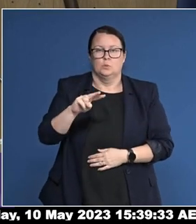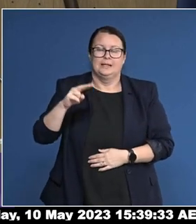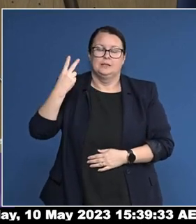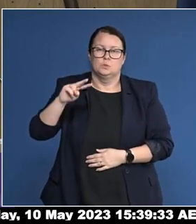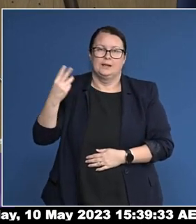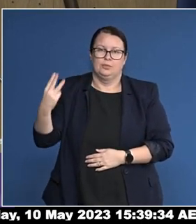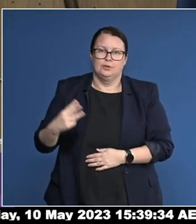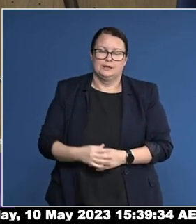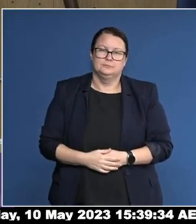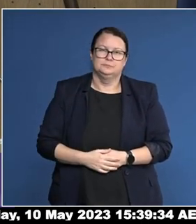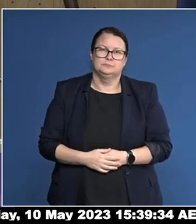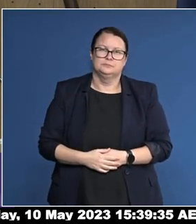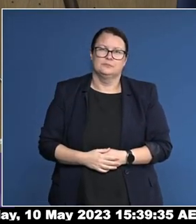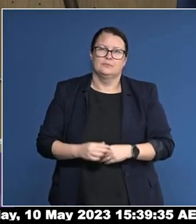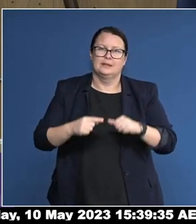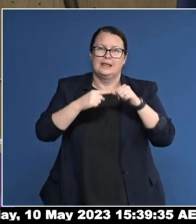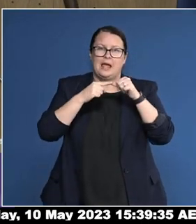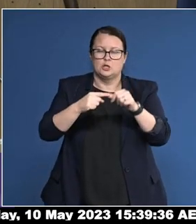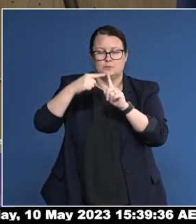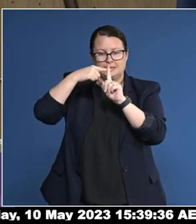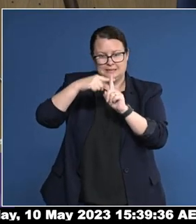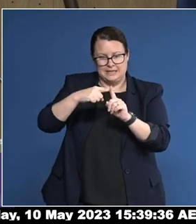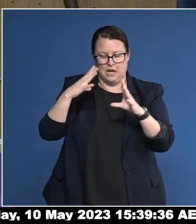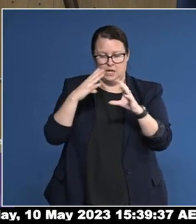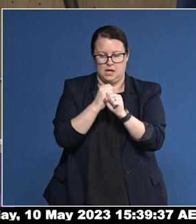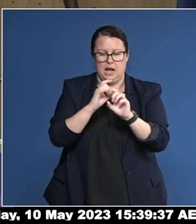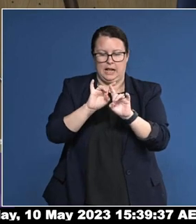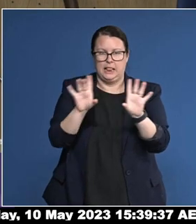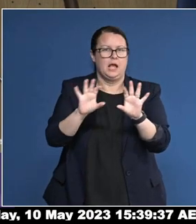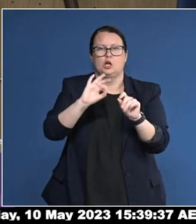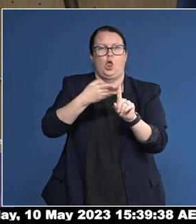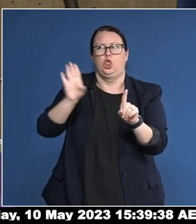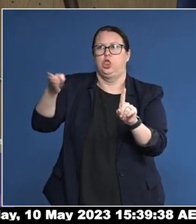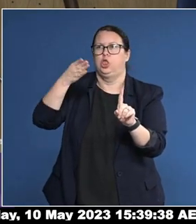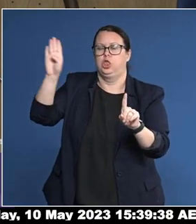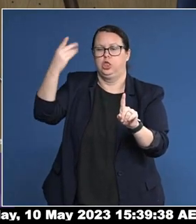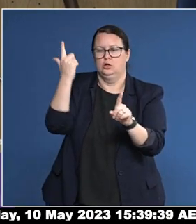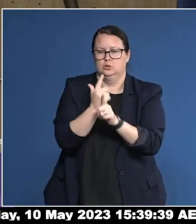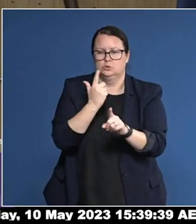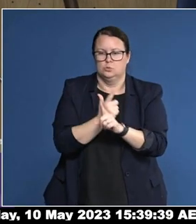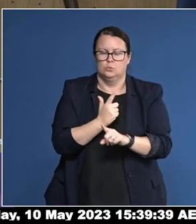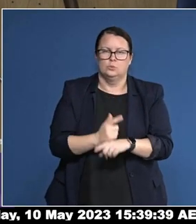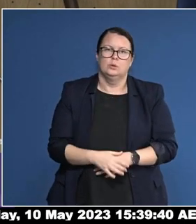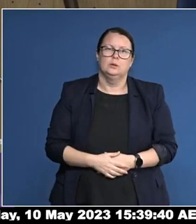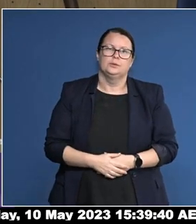The answers should be targeted and concise and not address additional or unnecessary matters. 2.